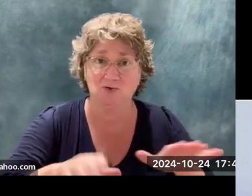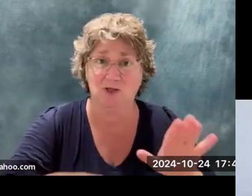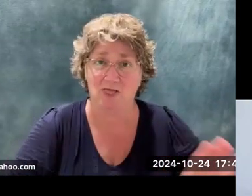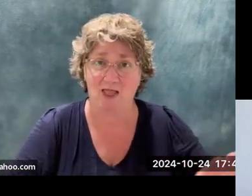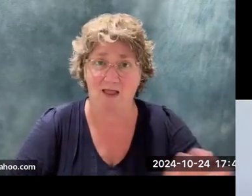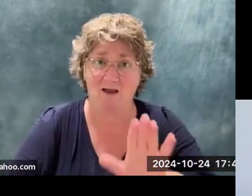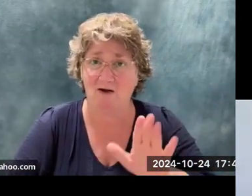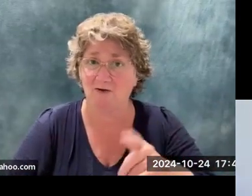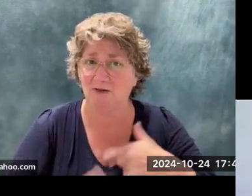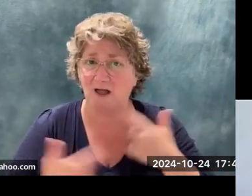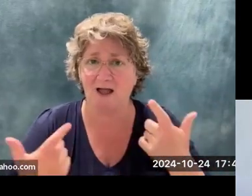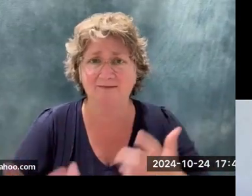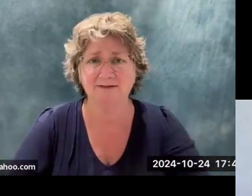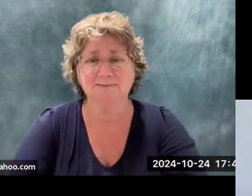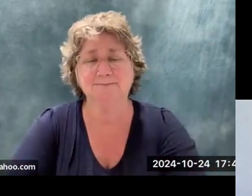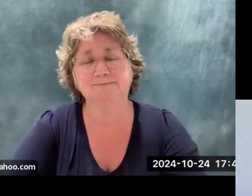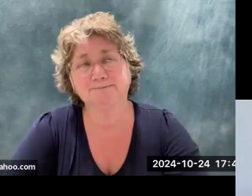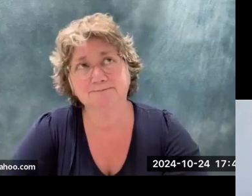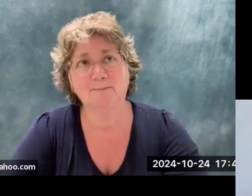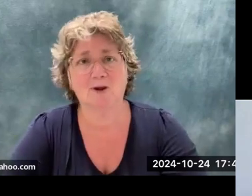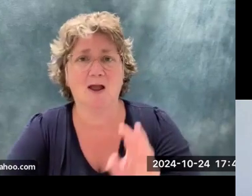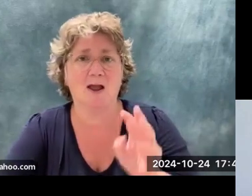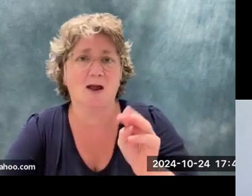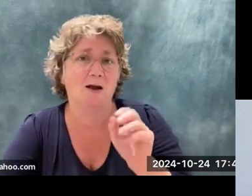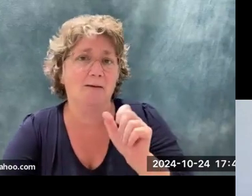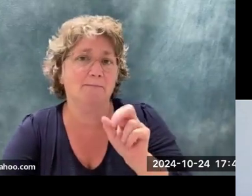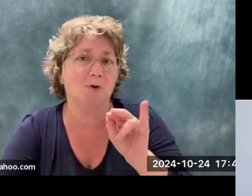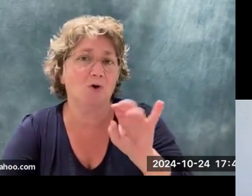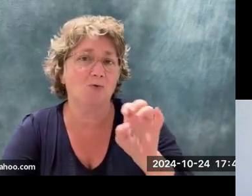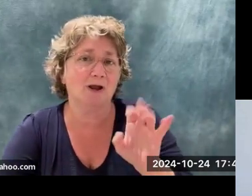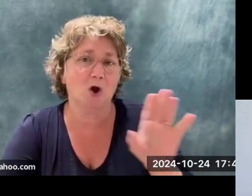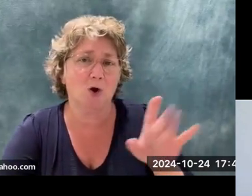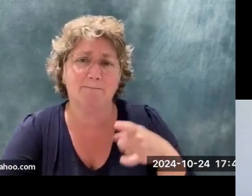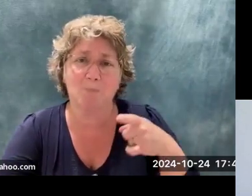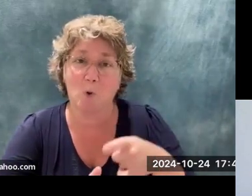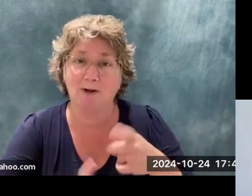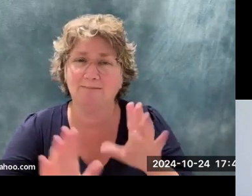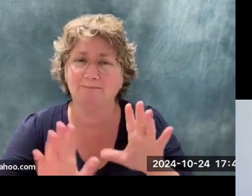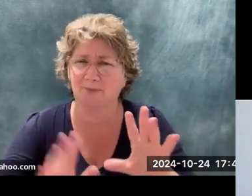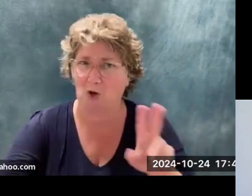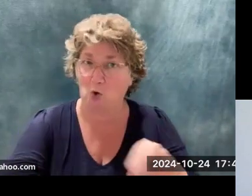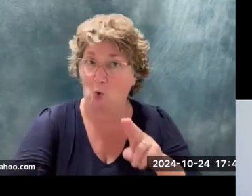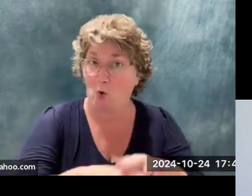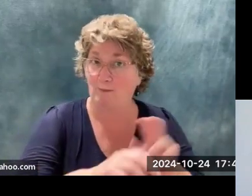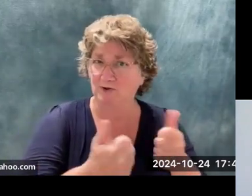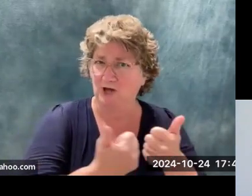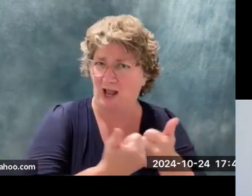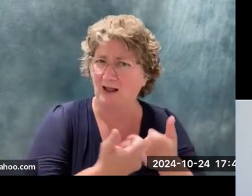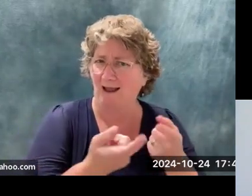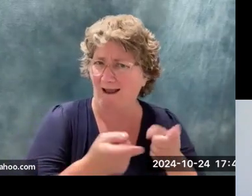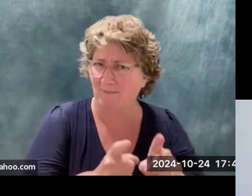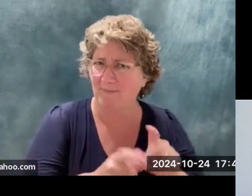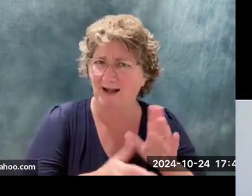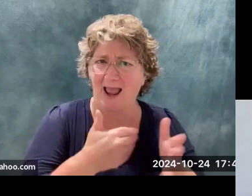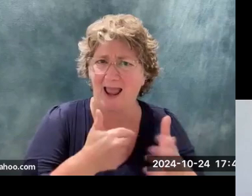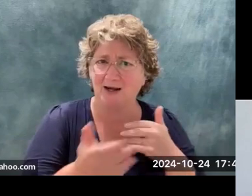other than the normal challenges that we face, what did COVID-19 add to those normal challenges?